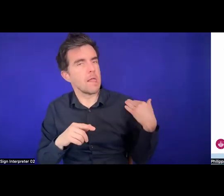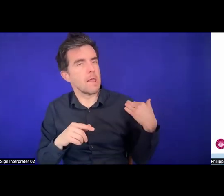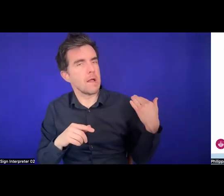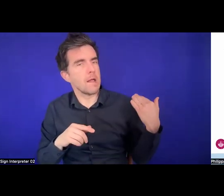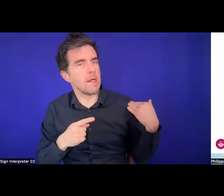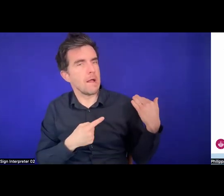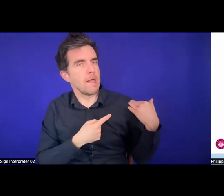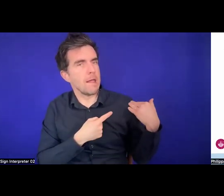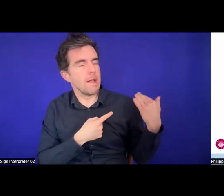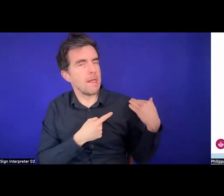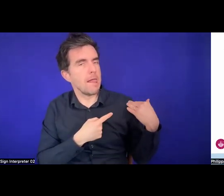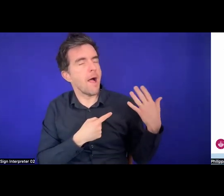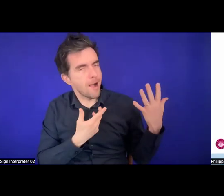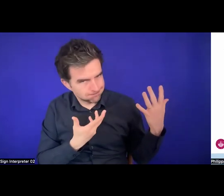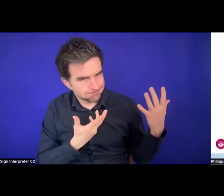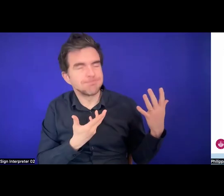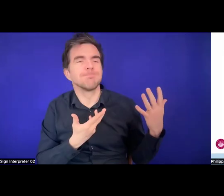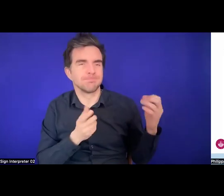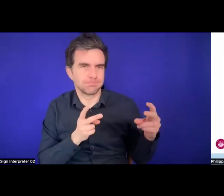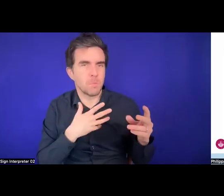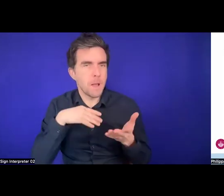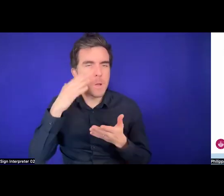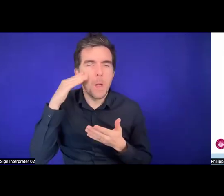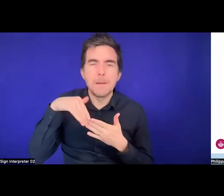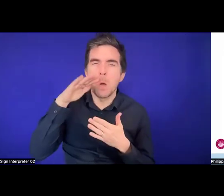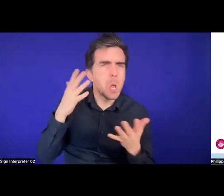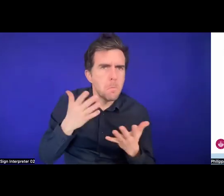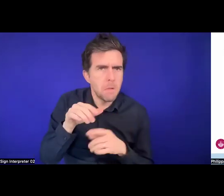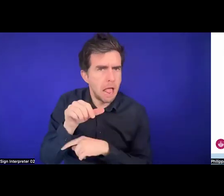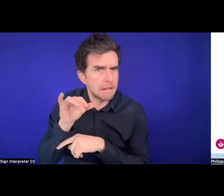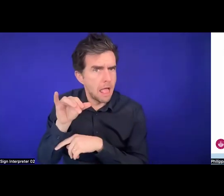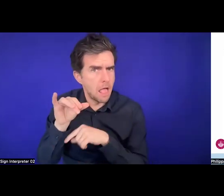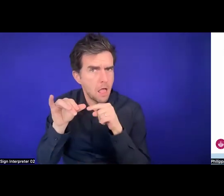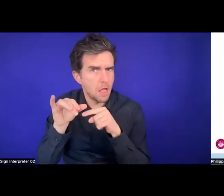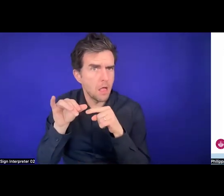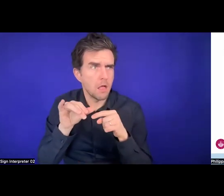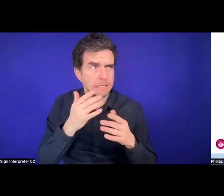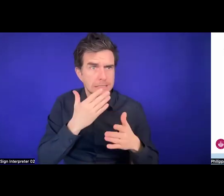coherent comprehensive project proposal. I set aside a few days to read, write and